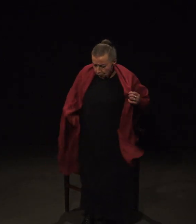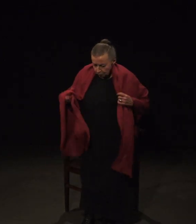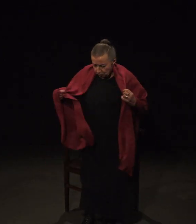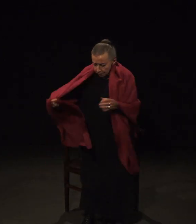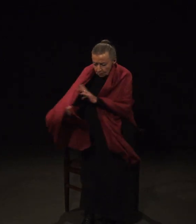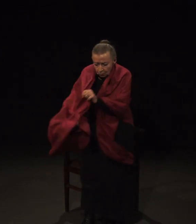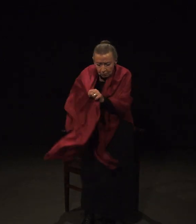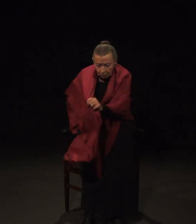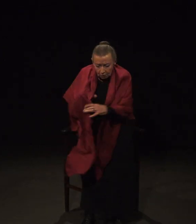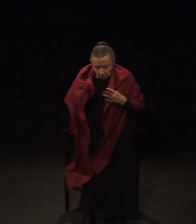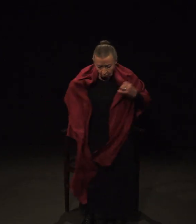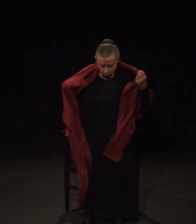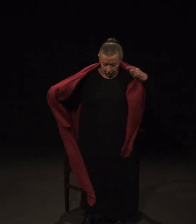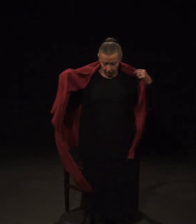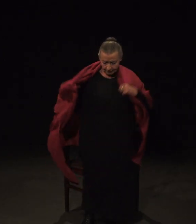It was the men!